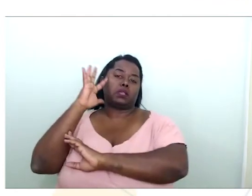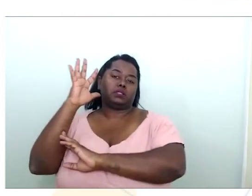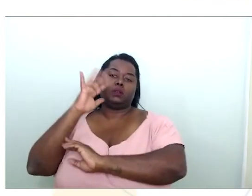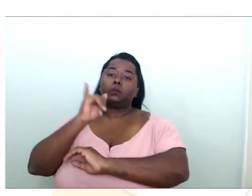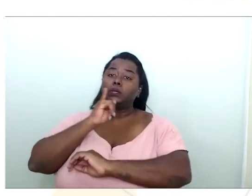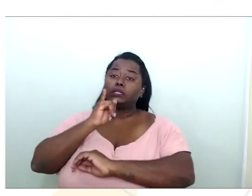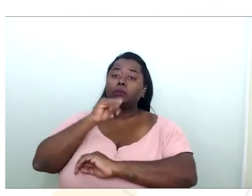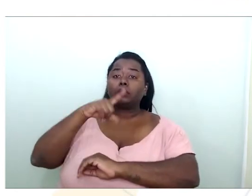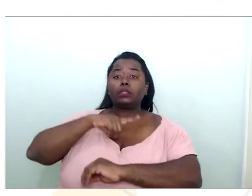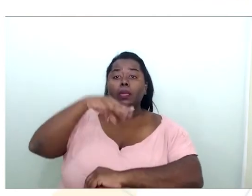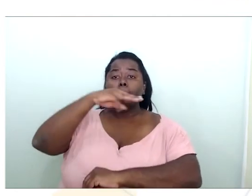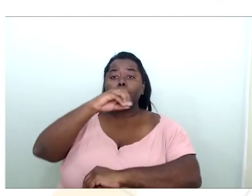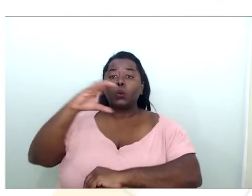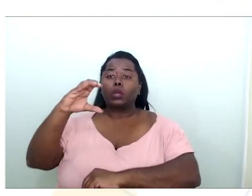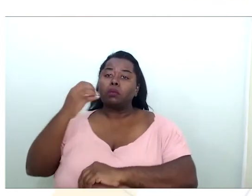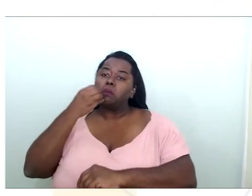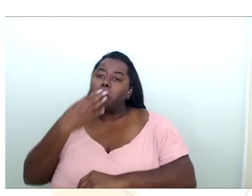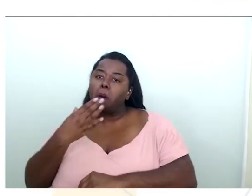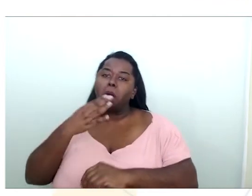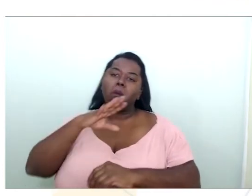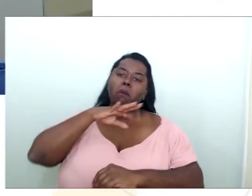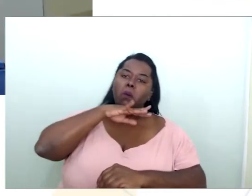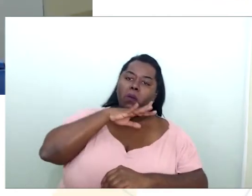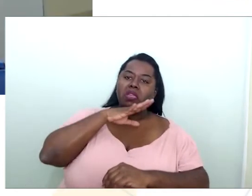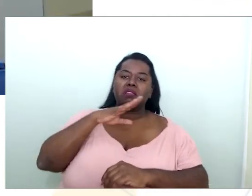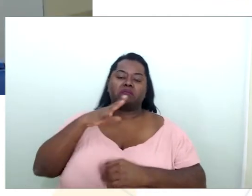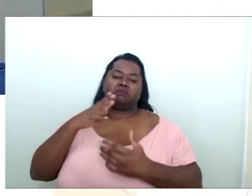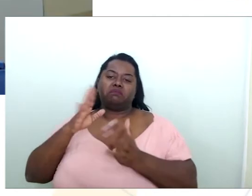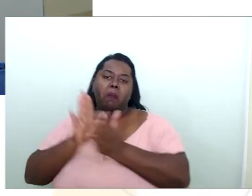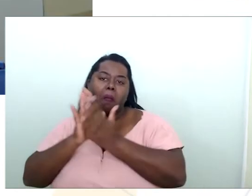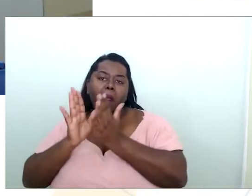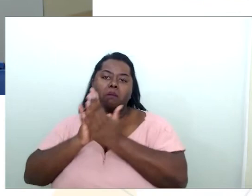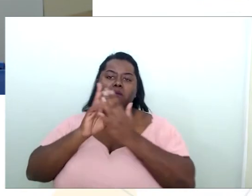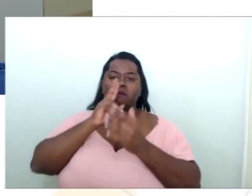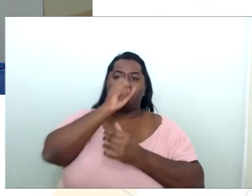good or bad or poor or strong but there's a guy in Africa who has